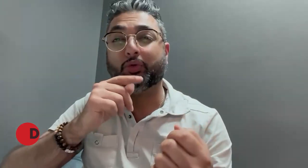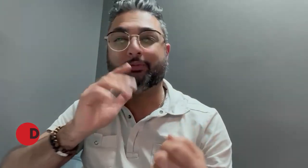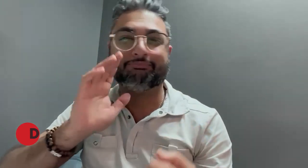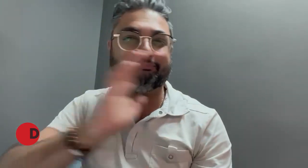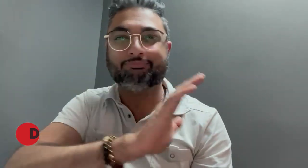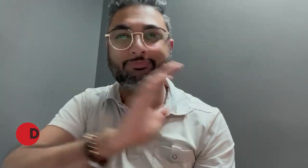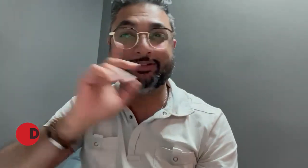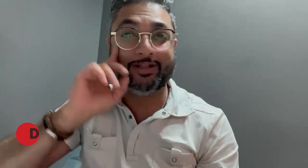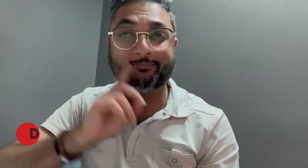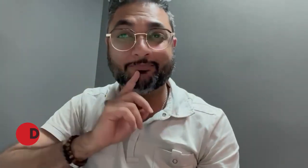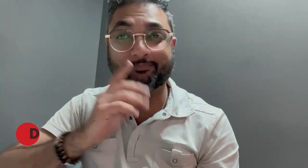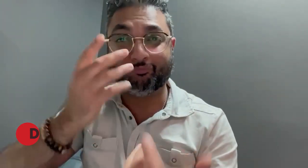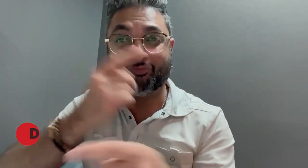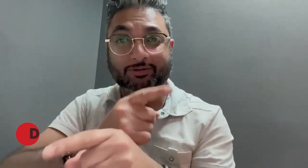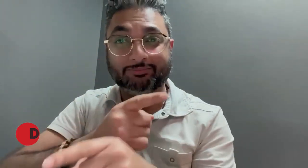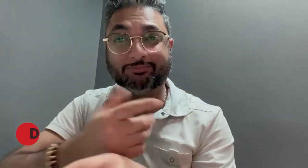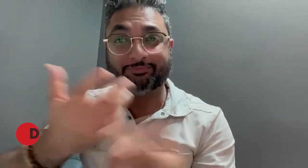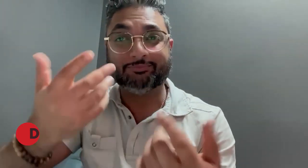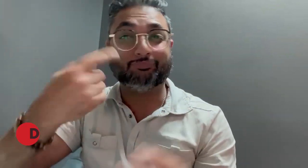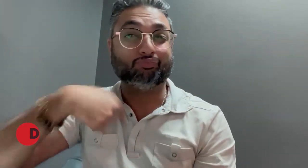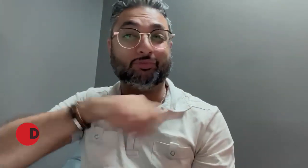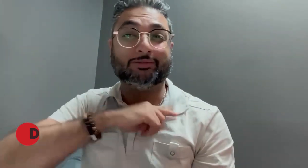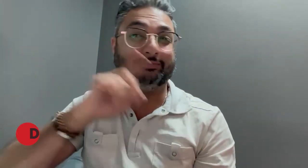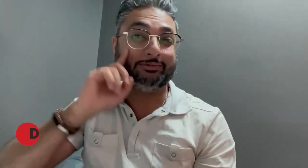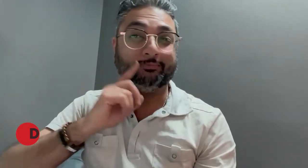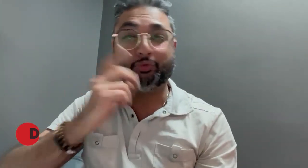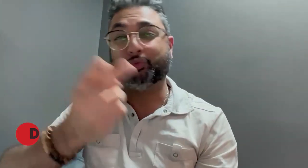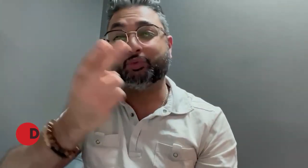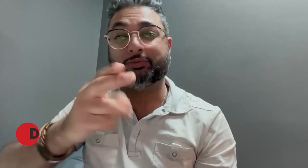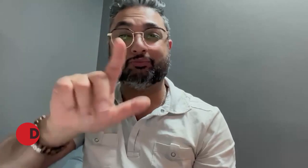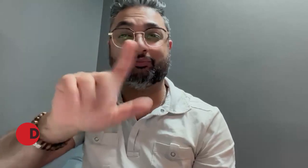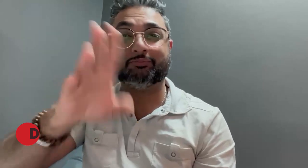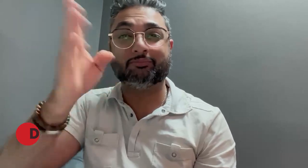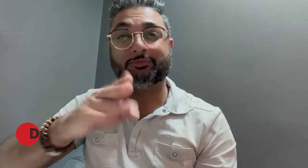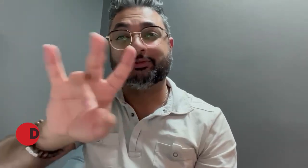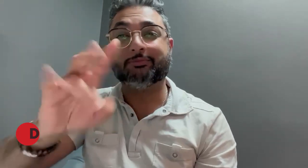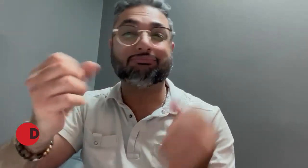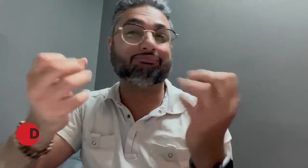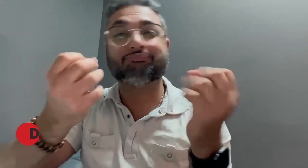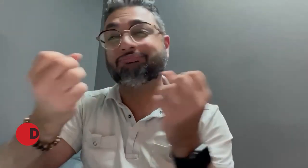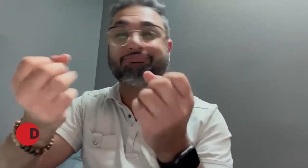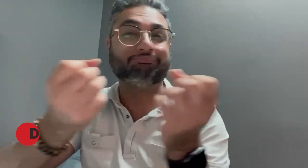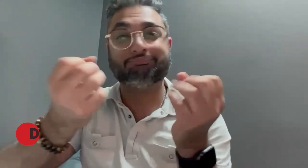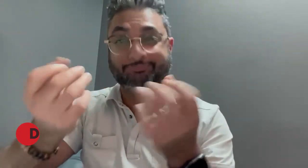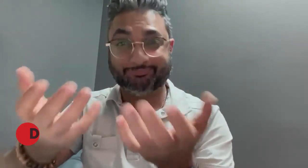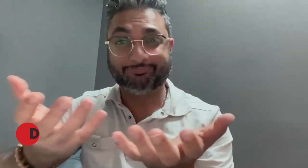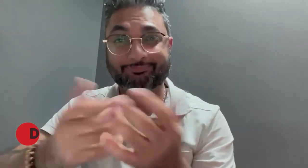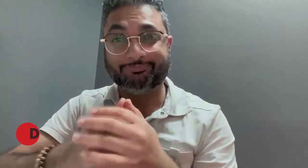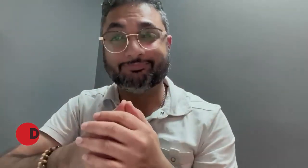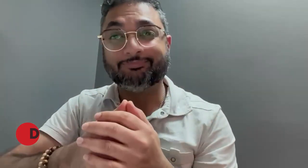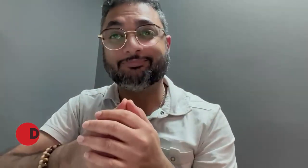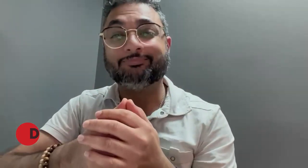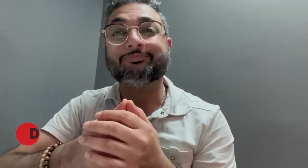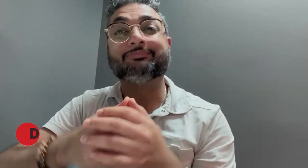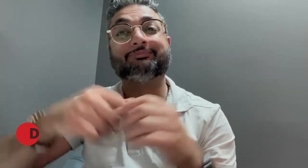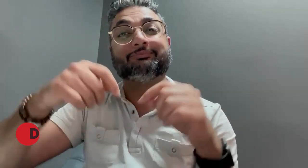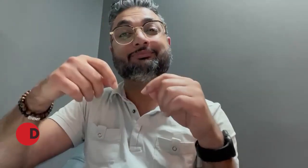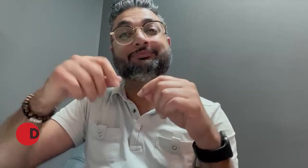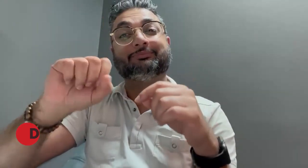Deaf people, right? We, Deaf people use it 24/7.